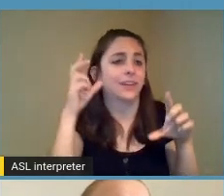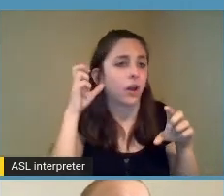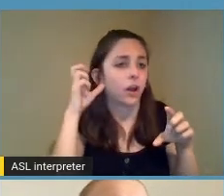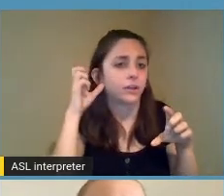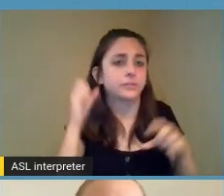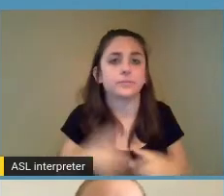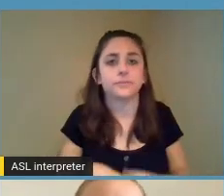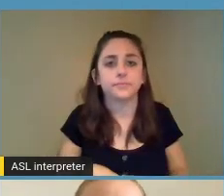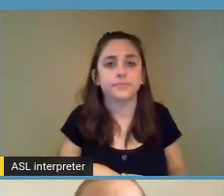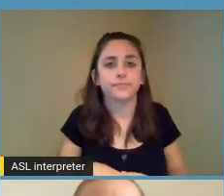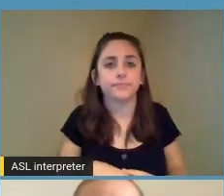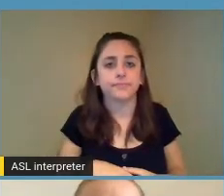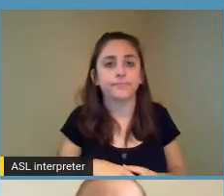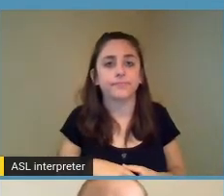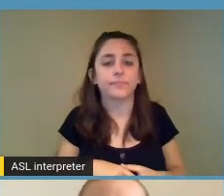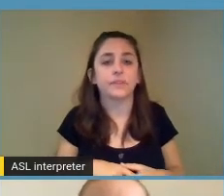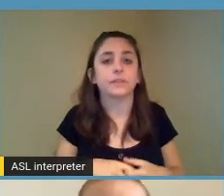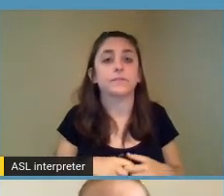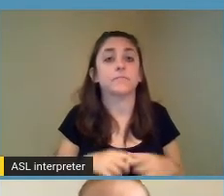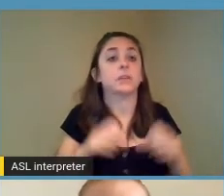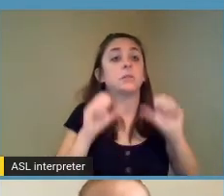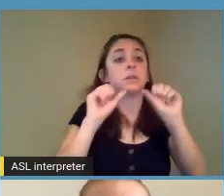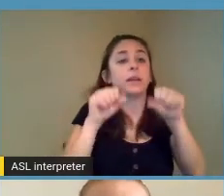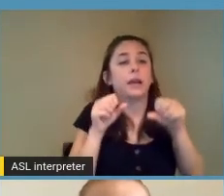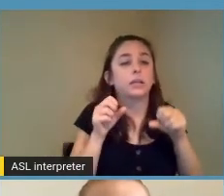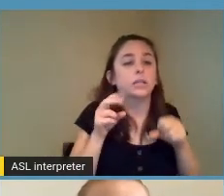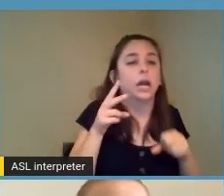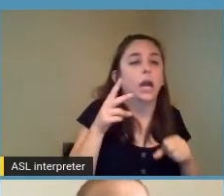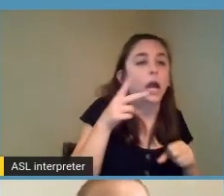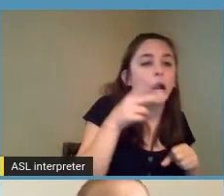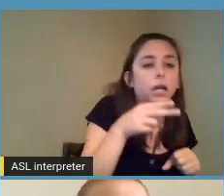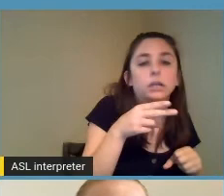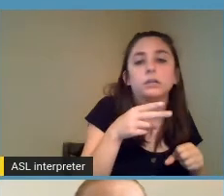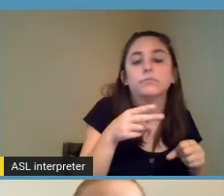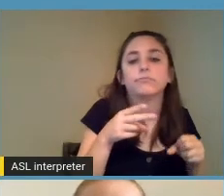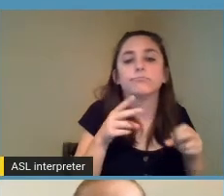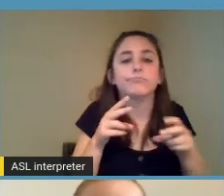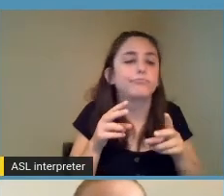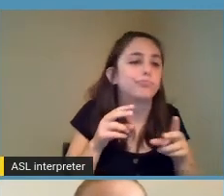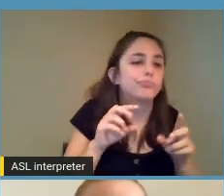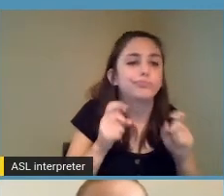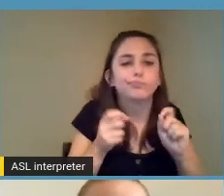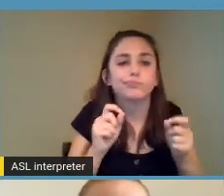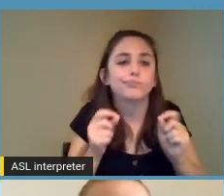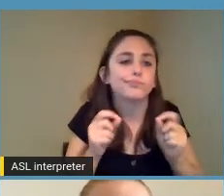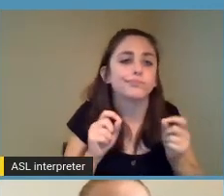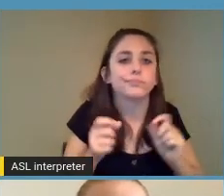And then I will be able to go in and cut and paste things. Through here which is kind of